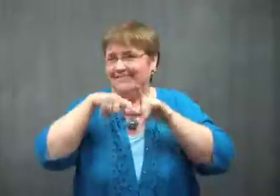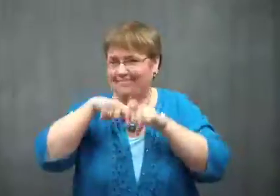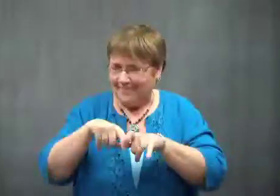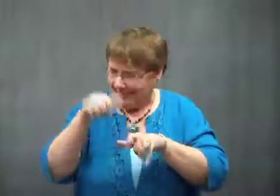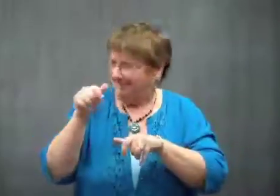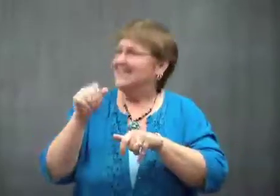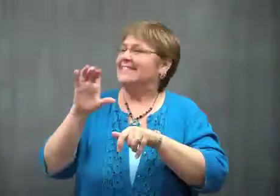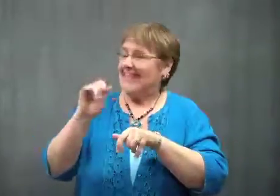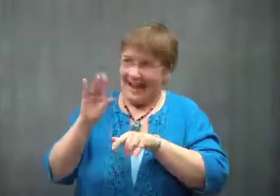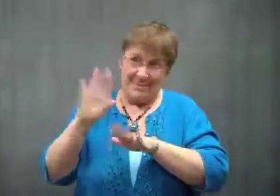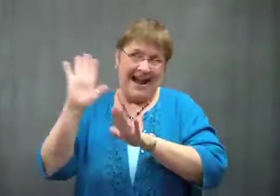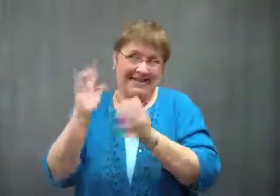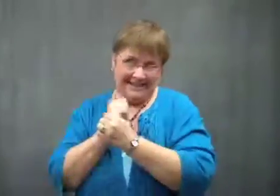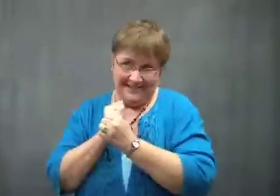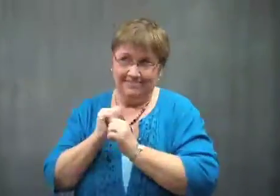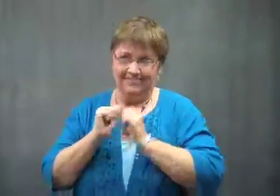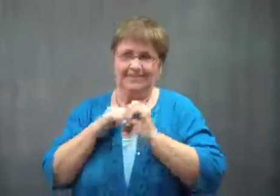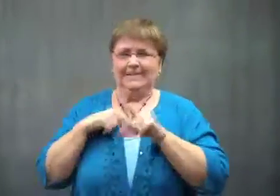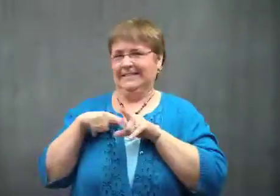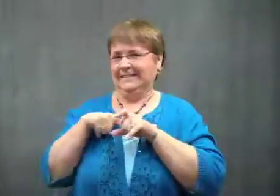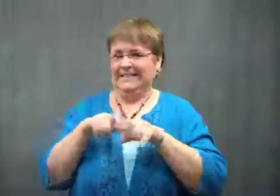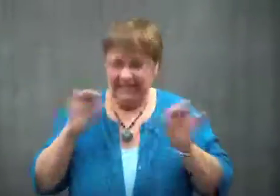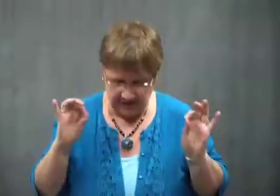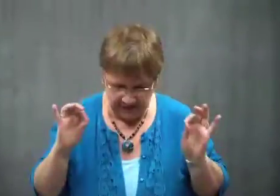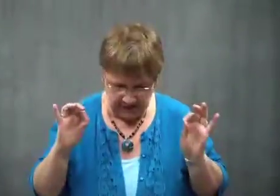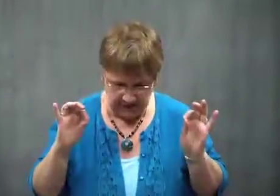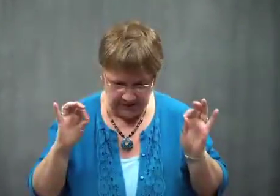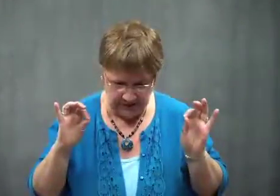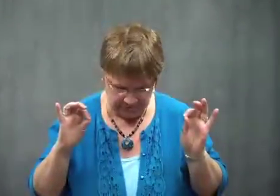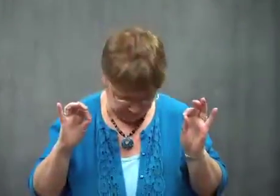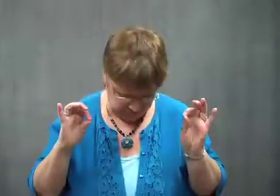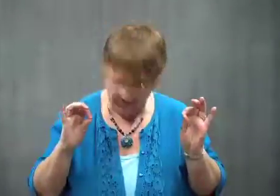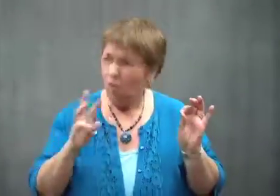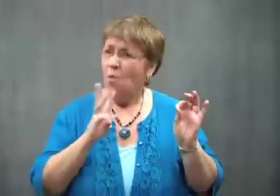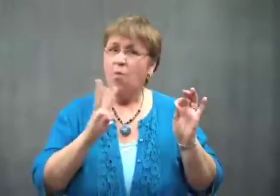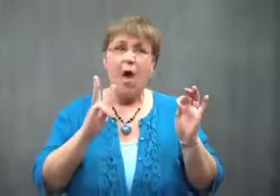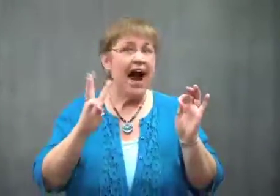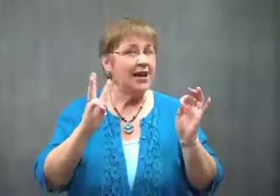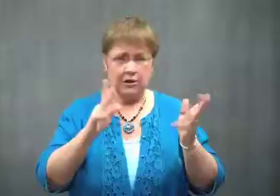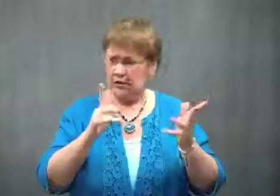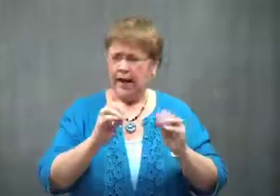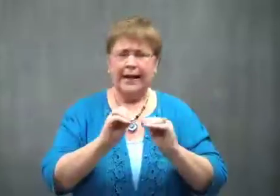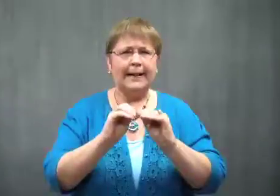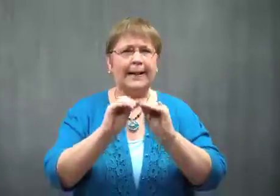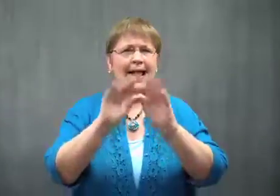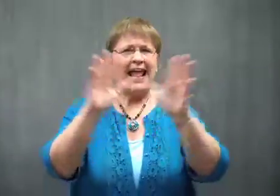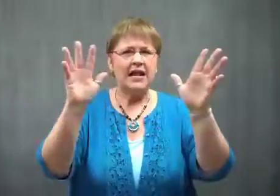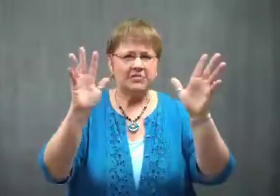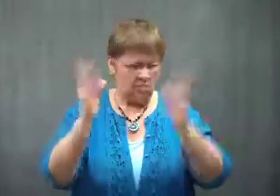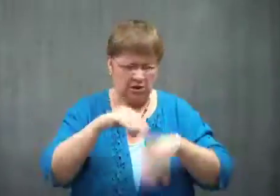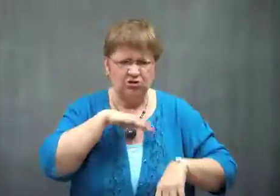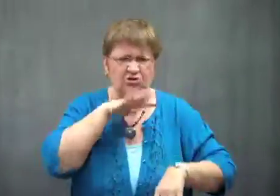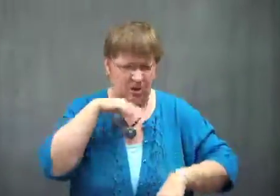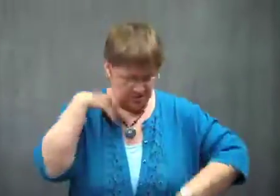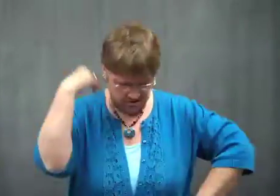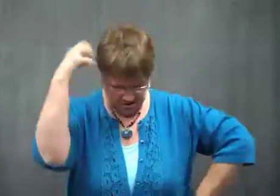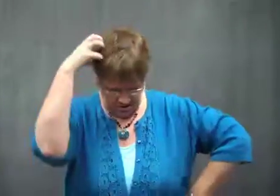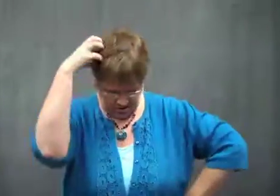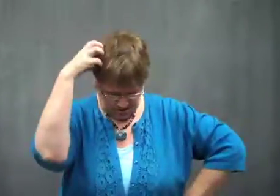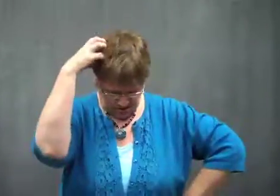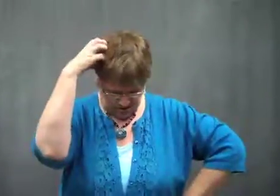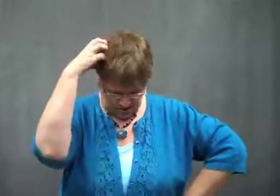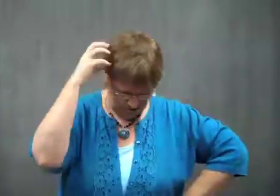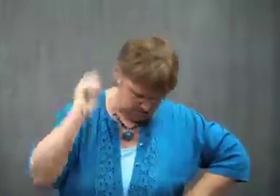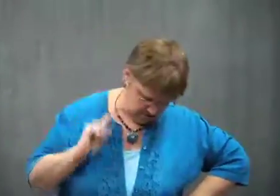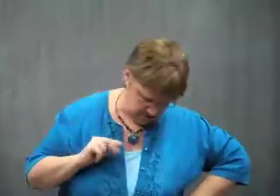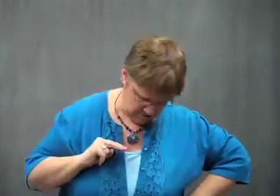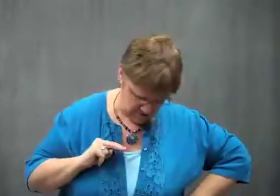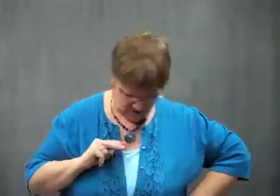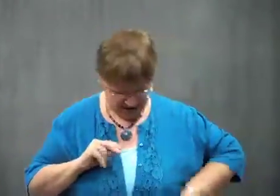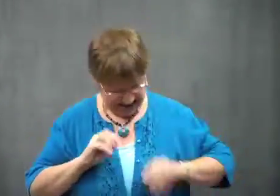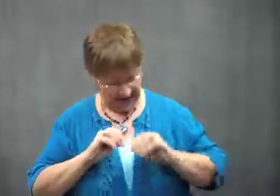I went to the cabin and greeted them. Then I went to the lake.